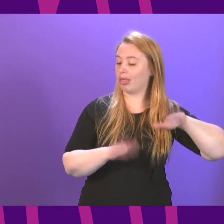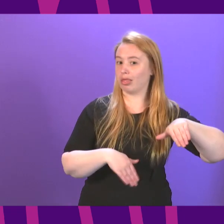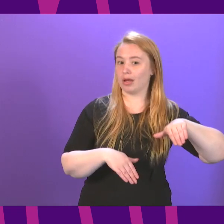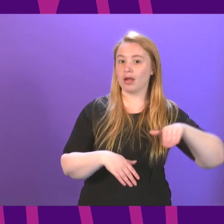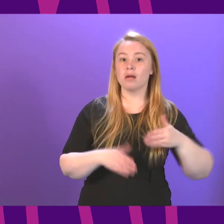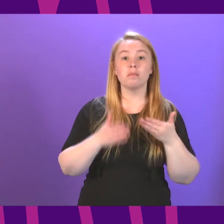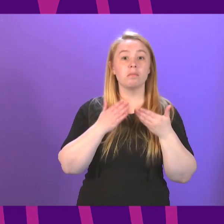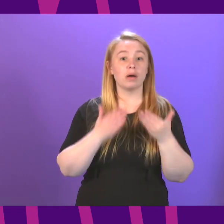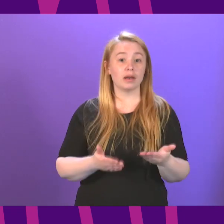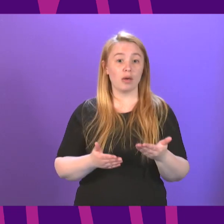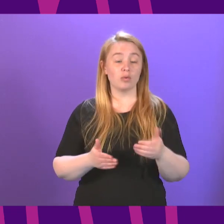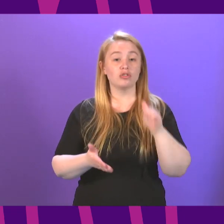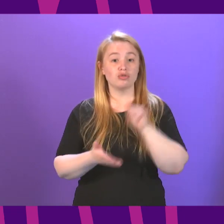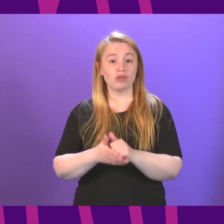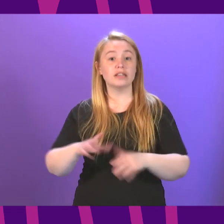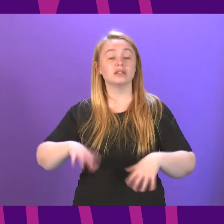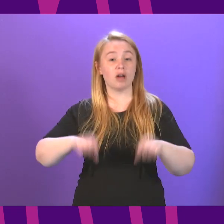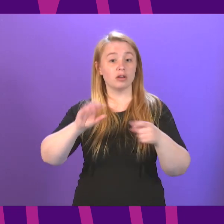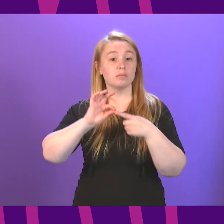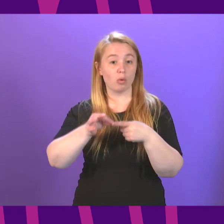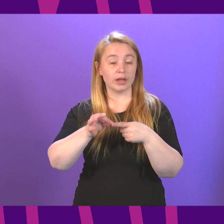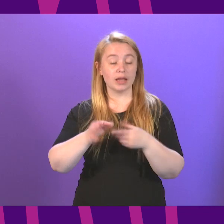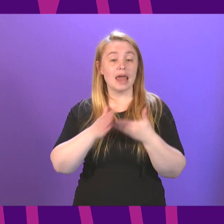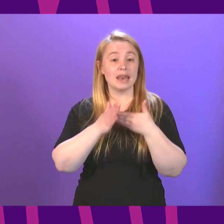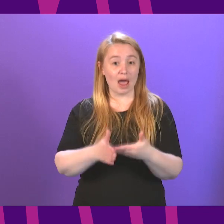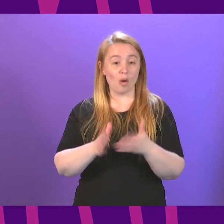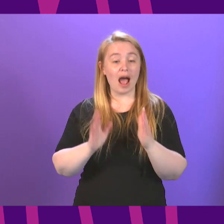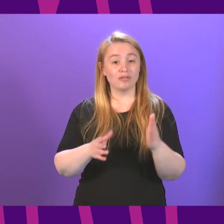That is the right starting point. What we must do now is put right the things that went wrong,